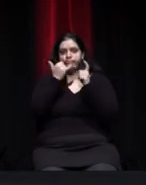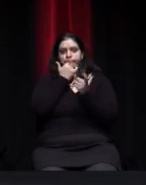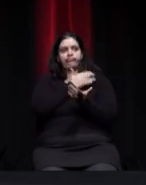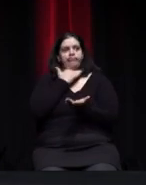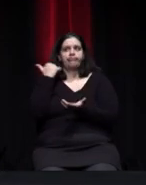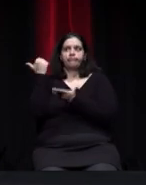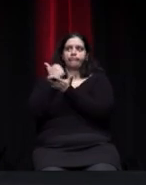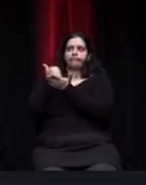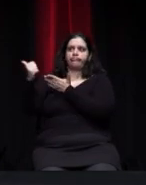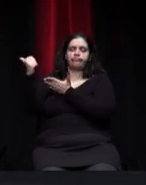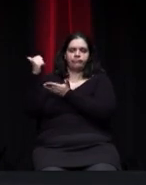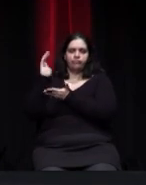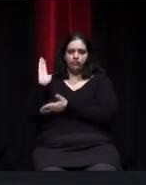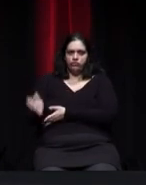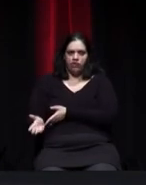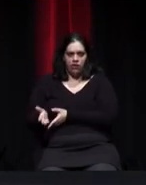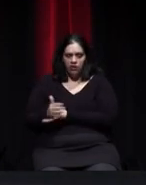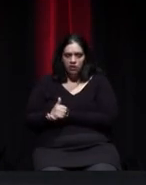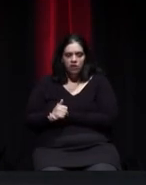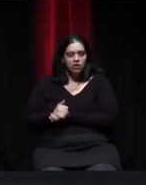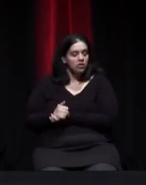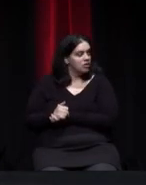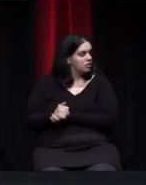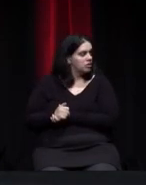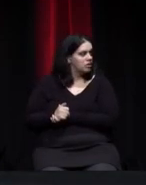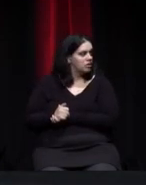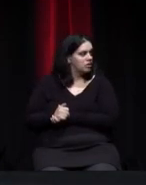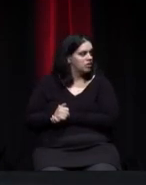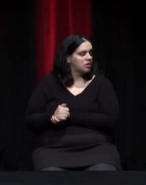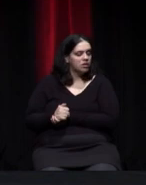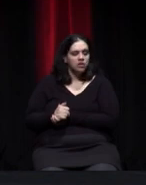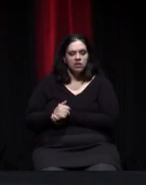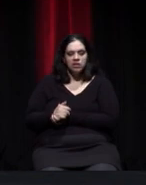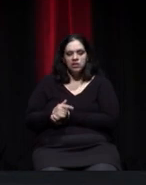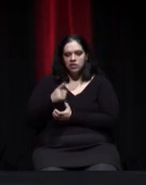as a Freud's patient used to say.